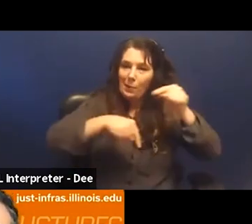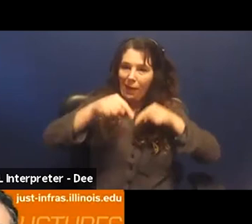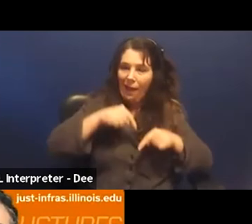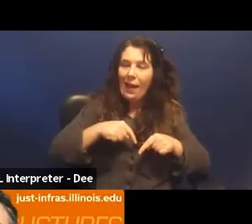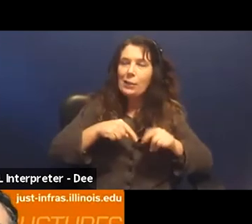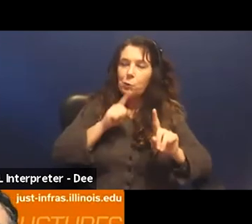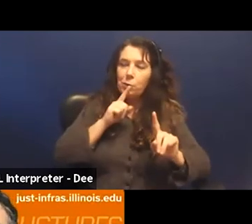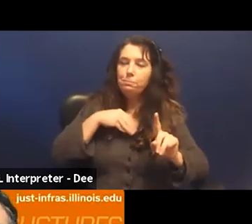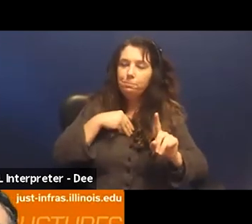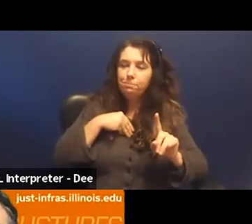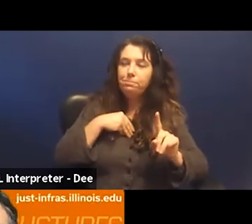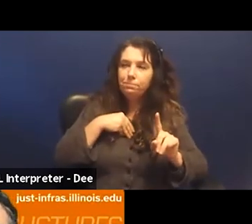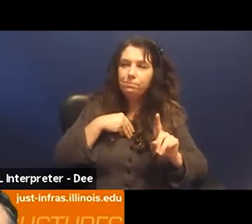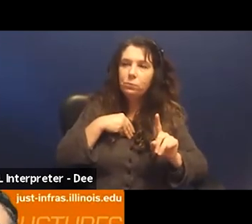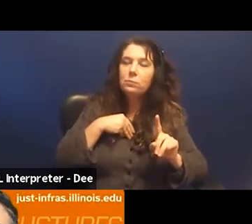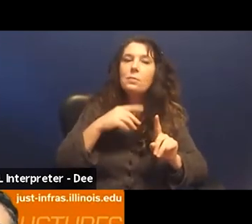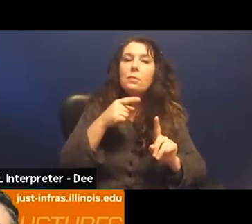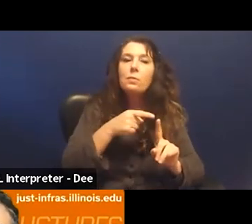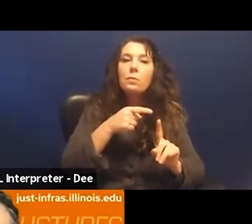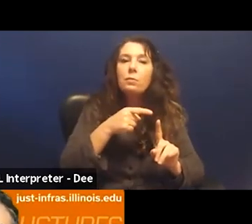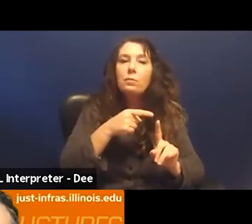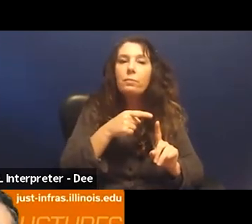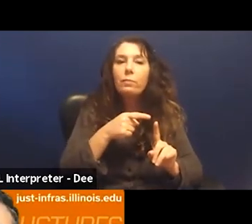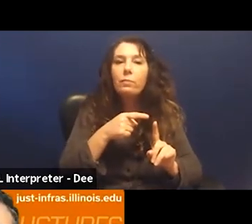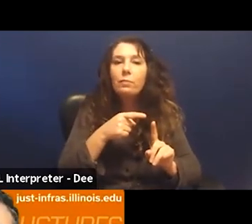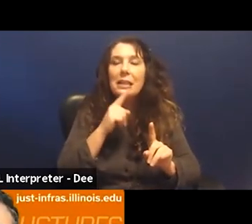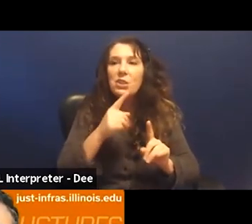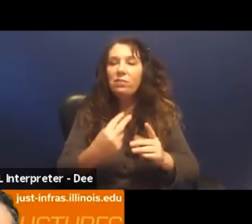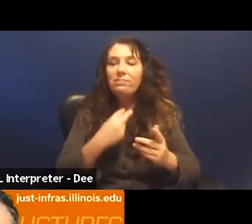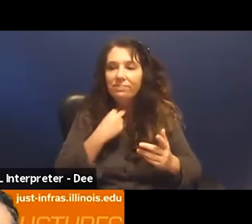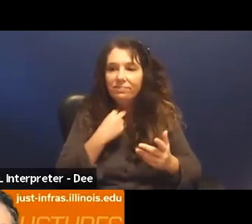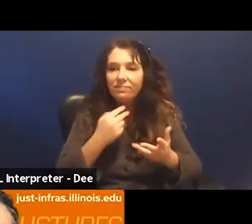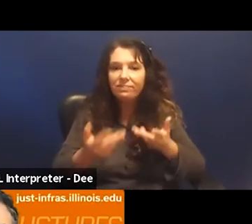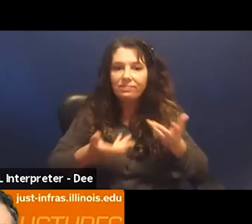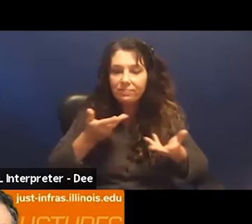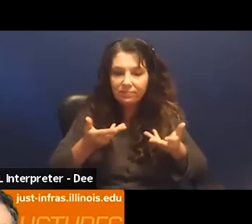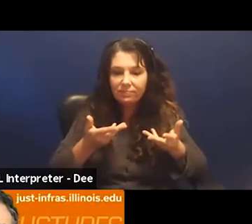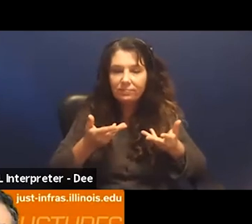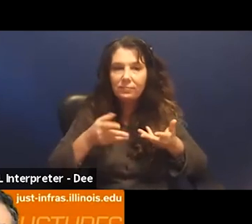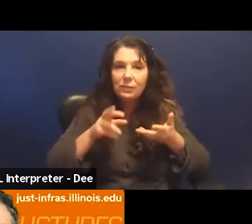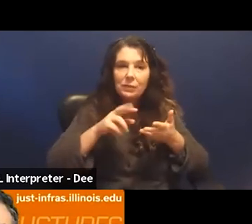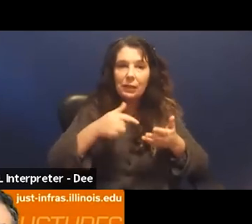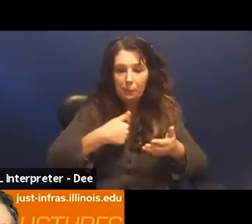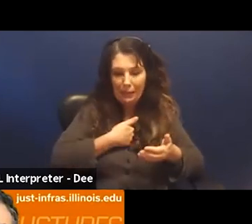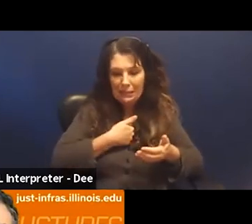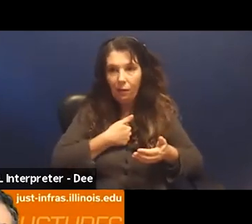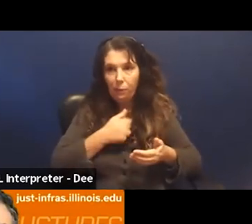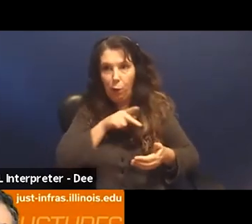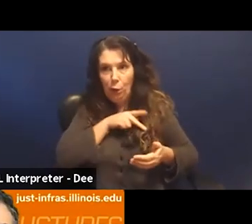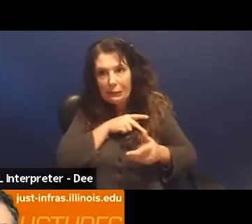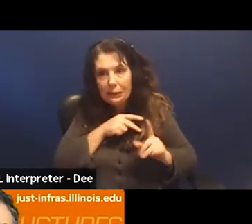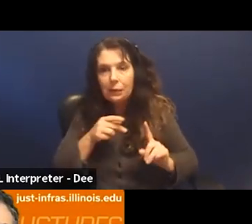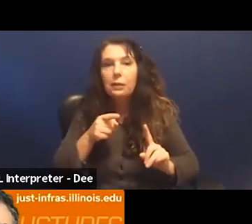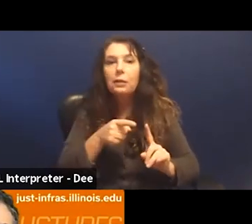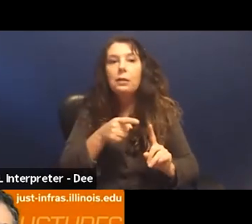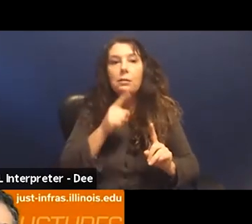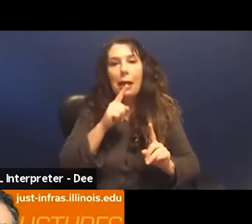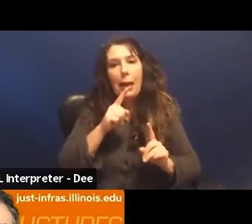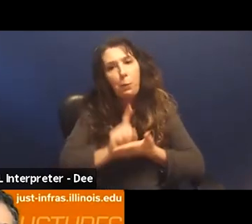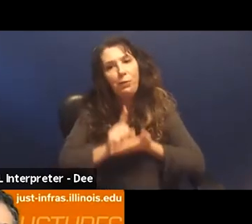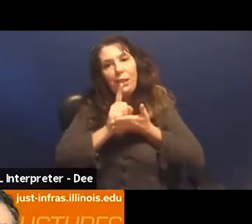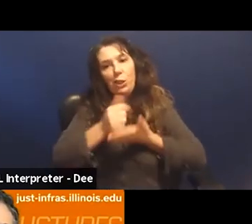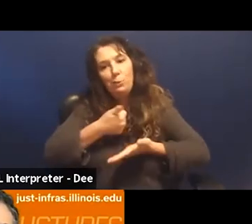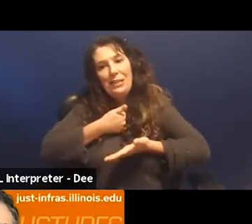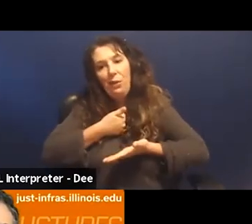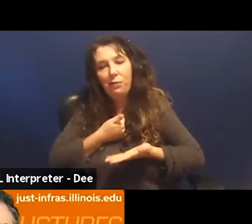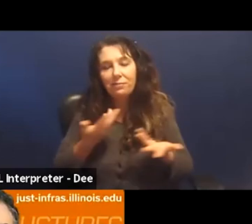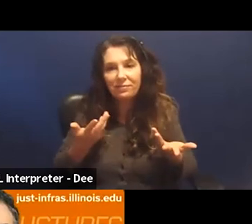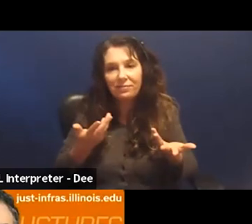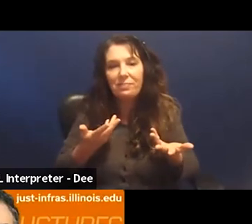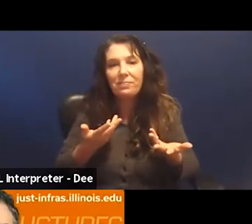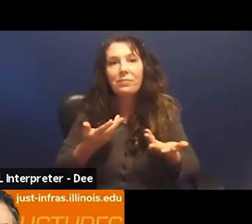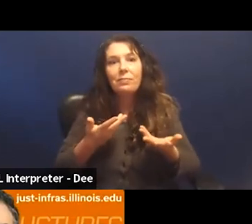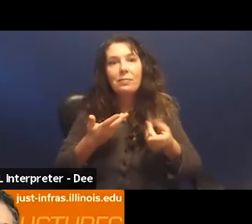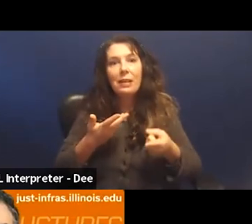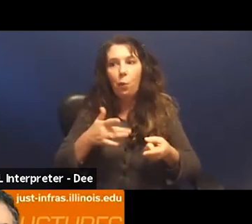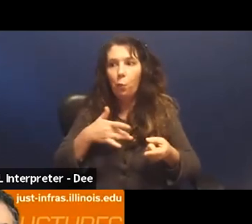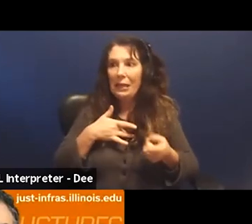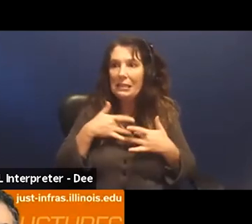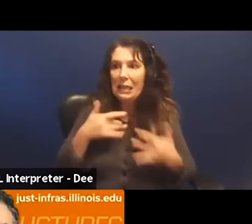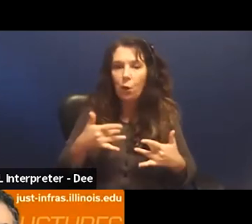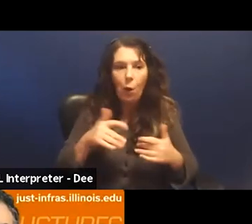think that it is a little bit of a trap, especially for those of us and I'm talking about me personally, in relatively privileged positions where we do sort of find ourselves in these roles were impulses like, how can we help what can we do, how can I